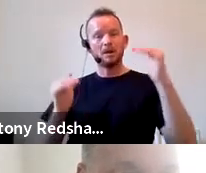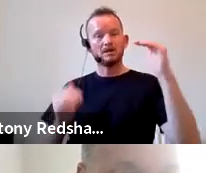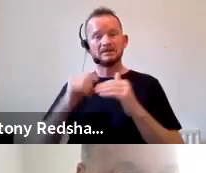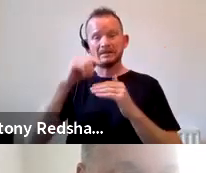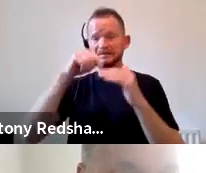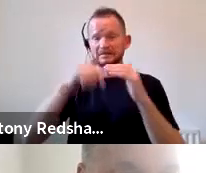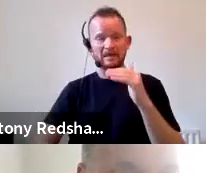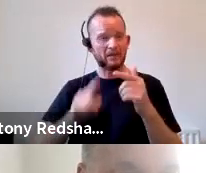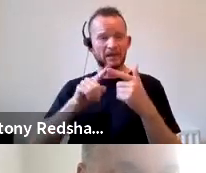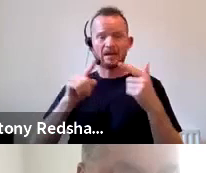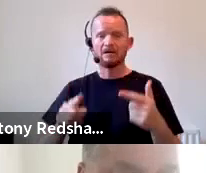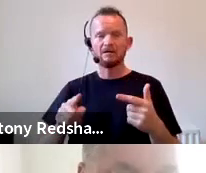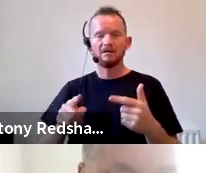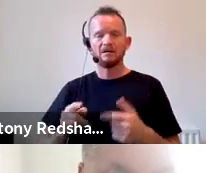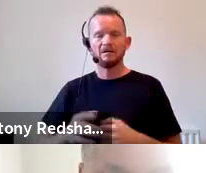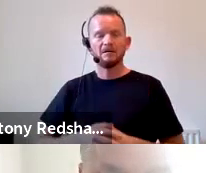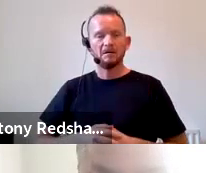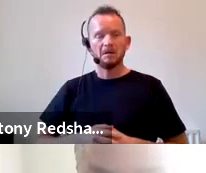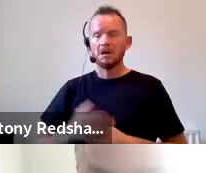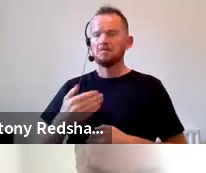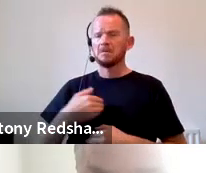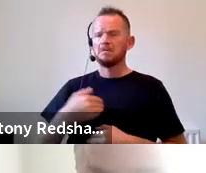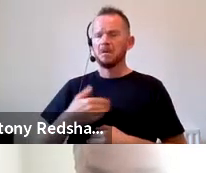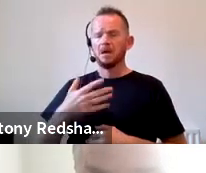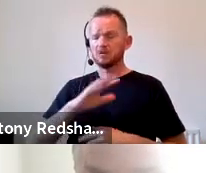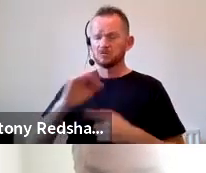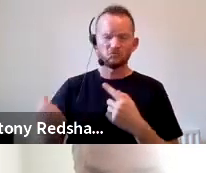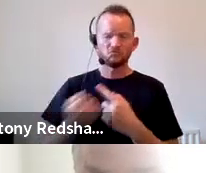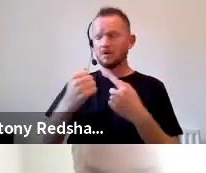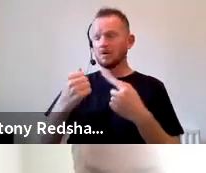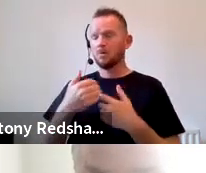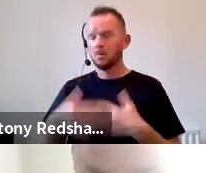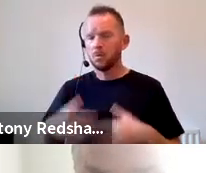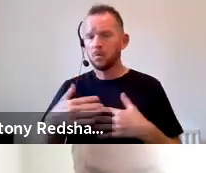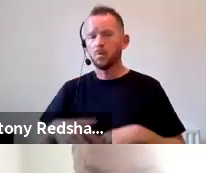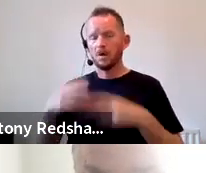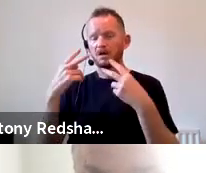I was really taken actually by the survey.